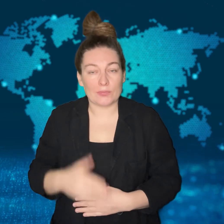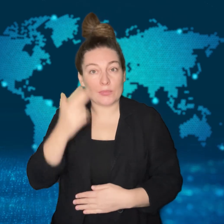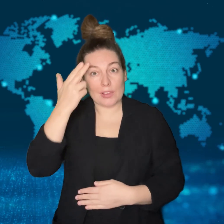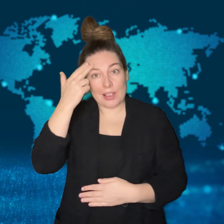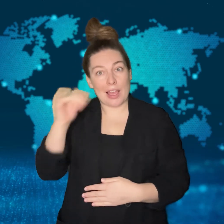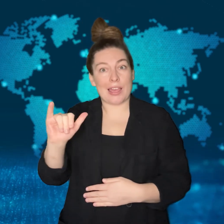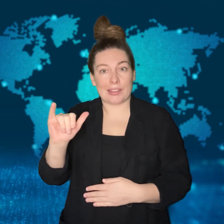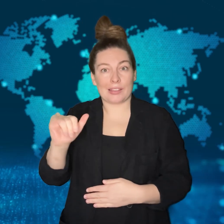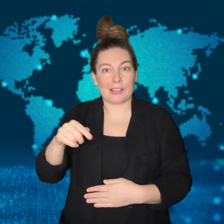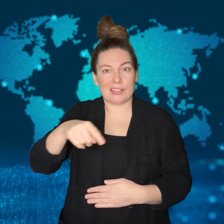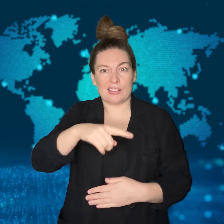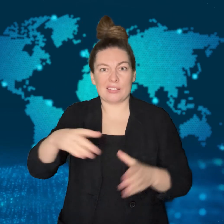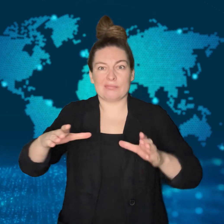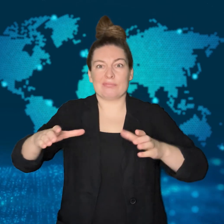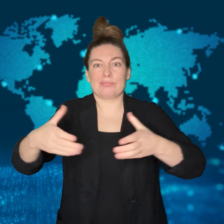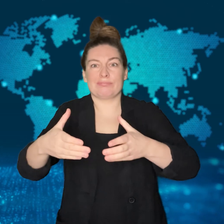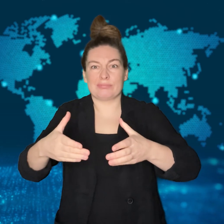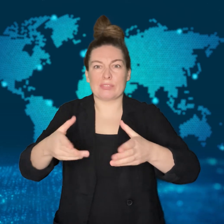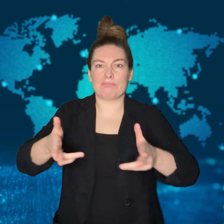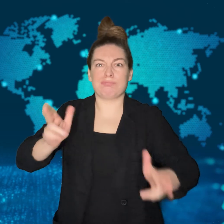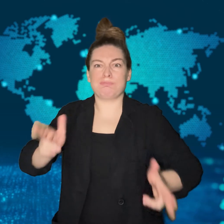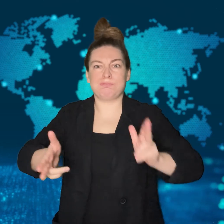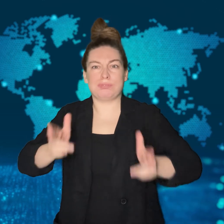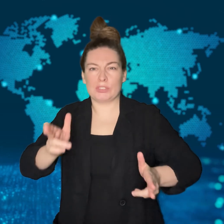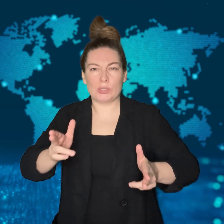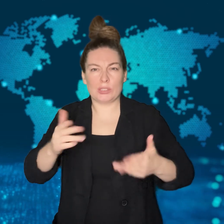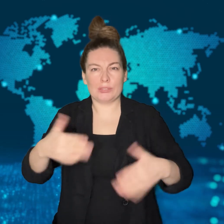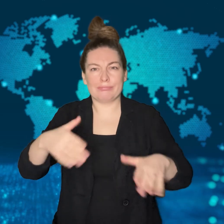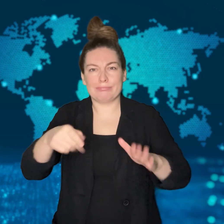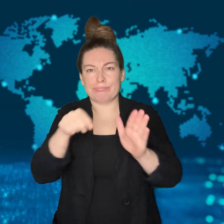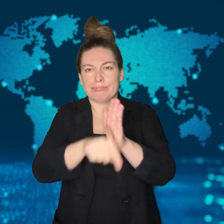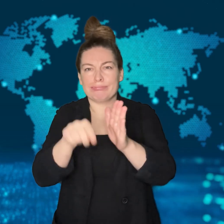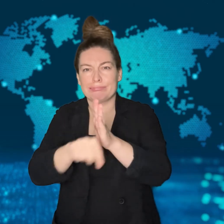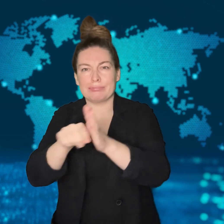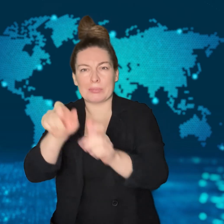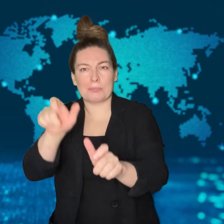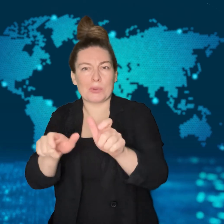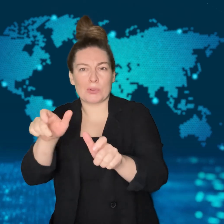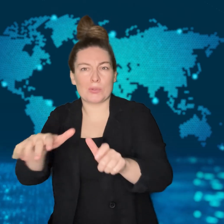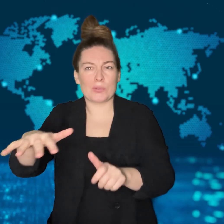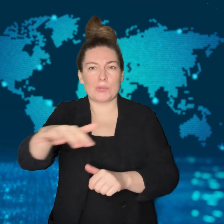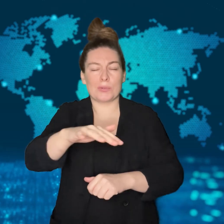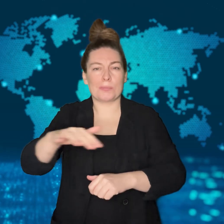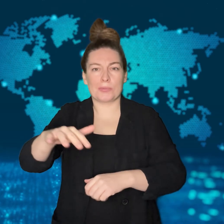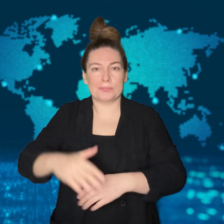Gang massacre